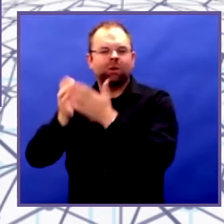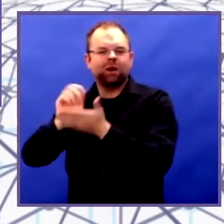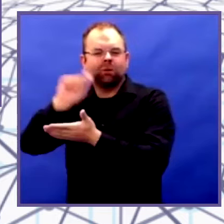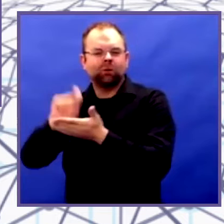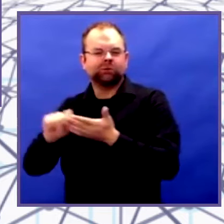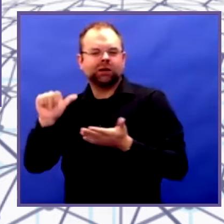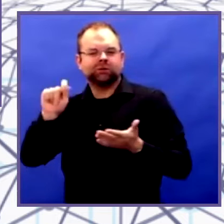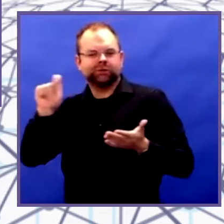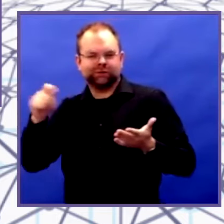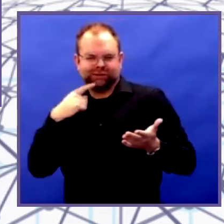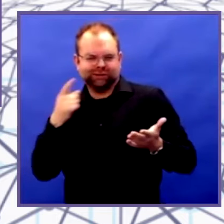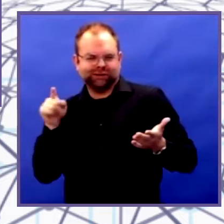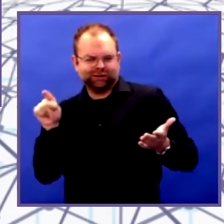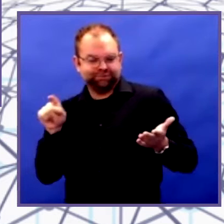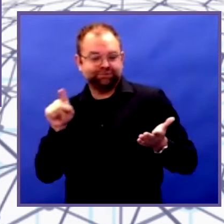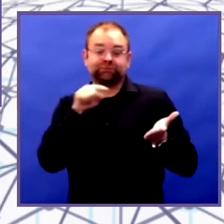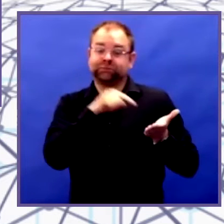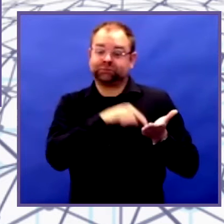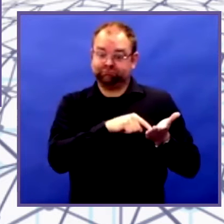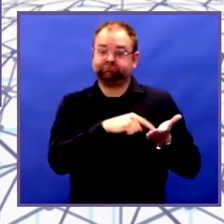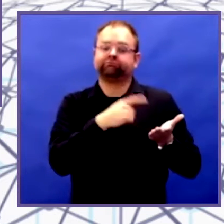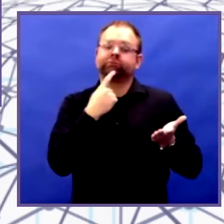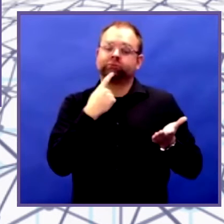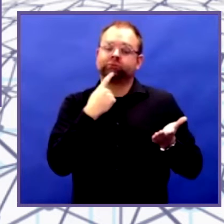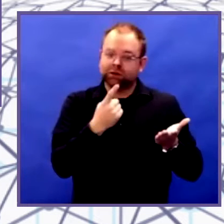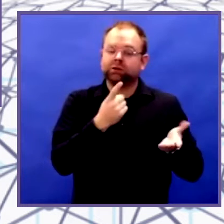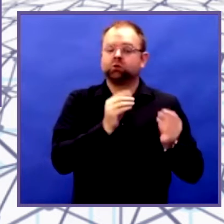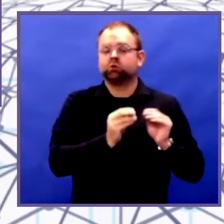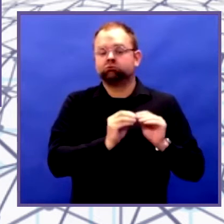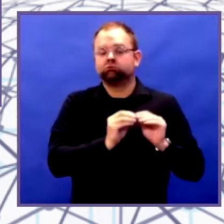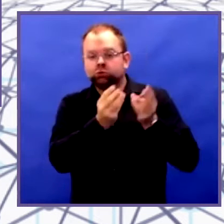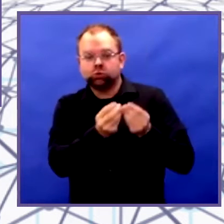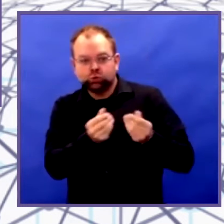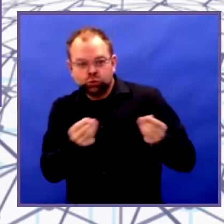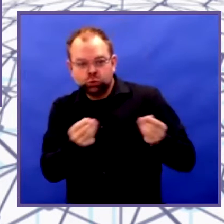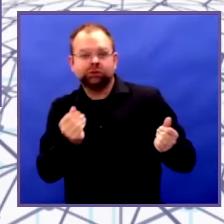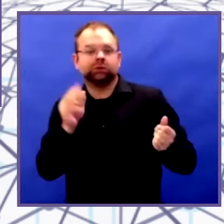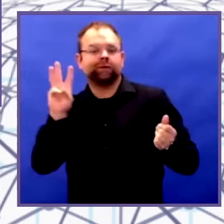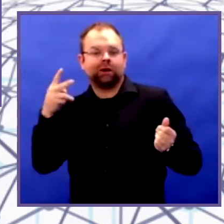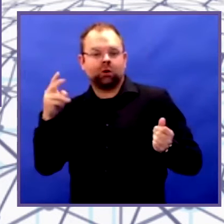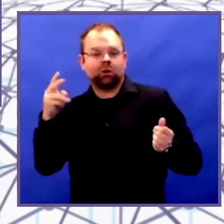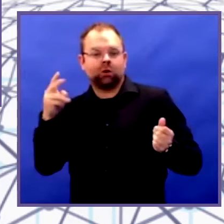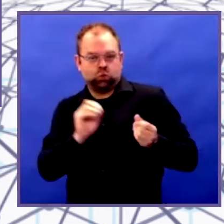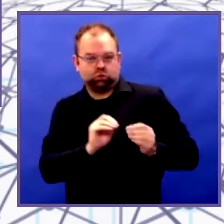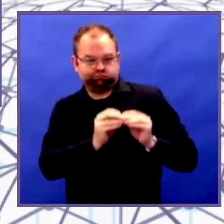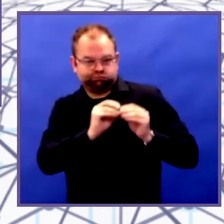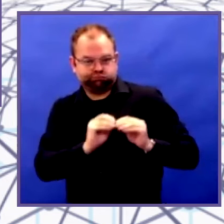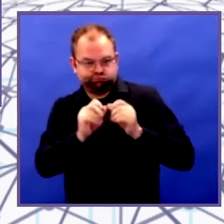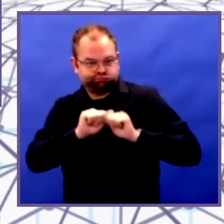And even better, the resolution, the recommendations and the tools are transforming into action.